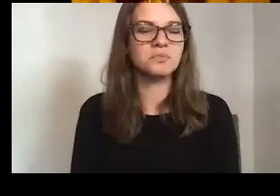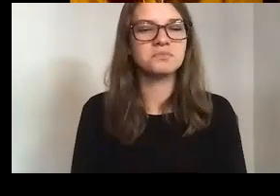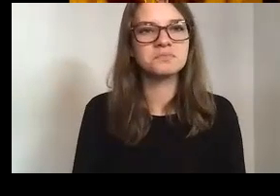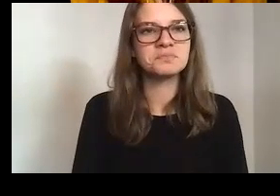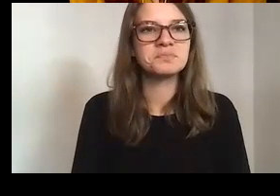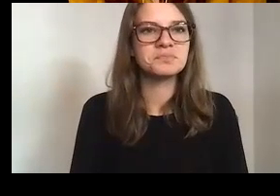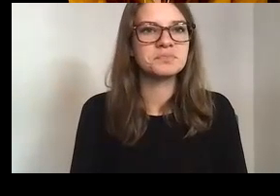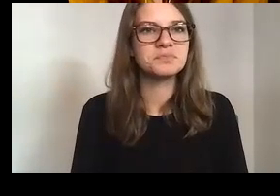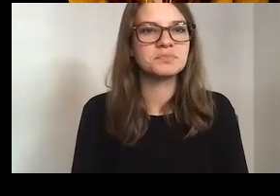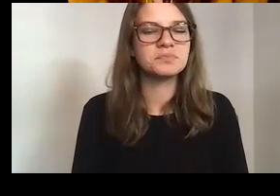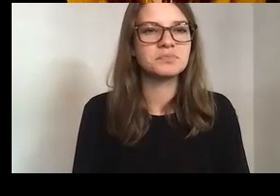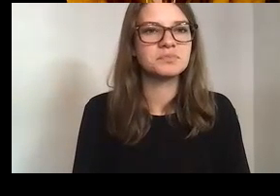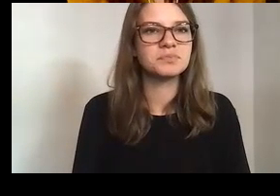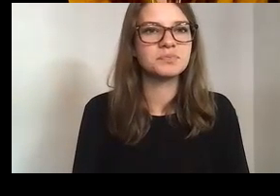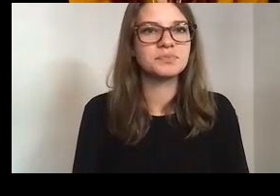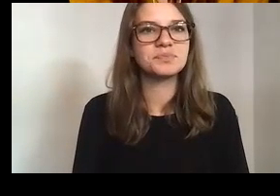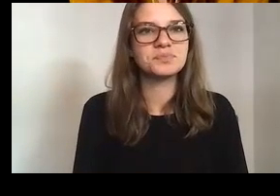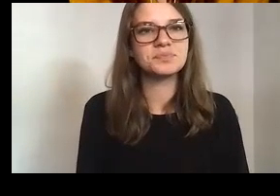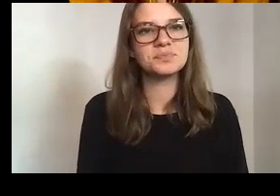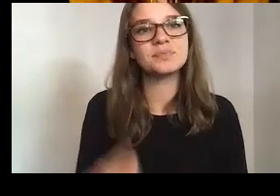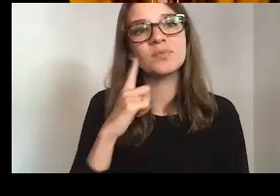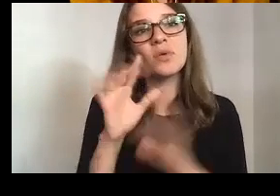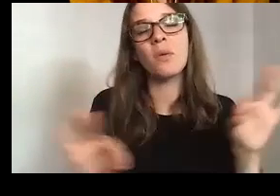within this I think it's important to also think about the structure of your day